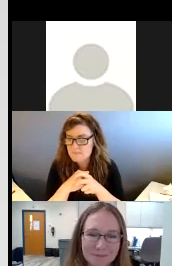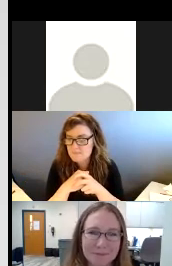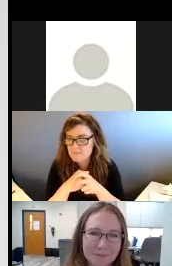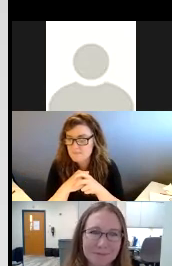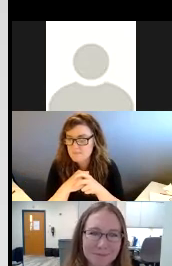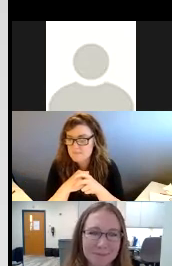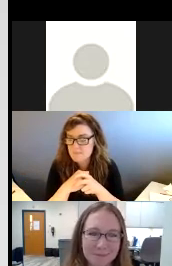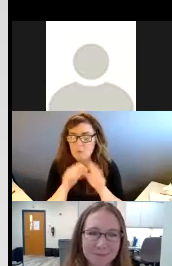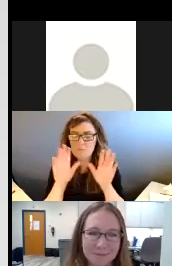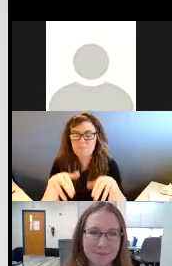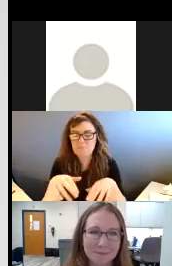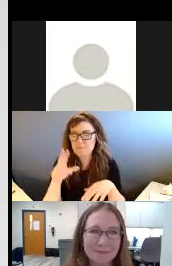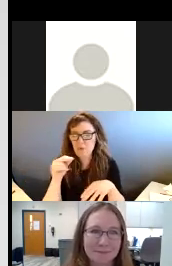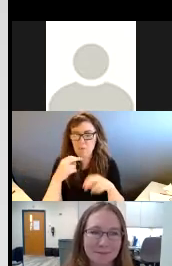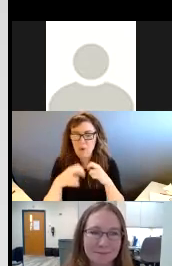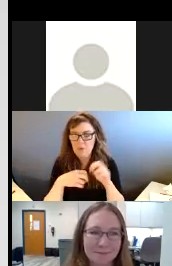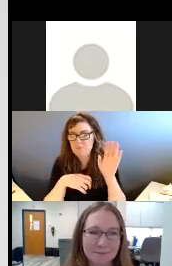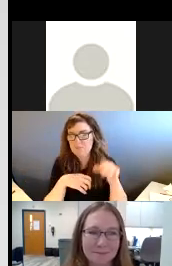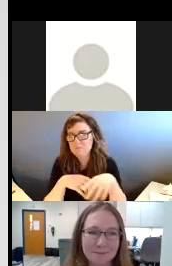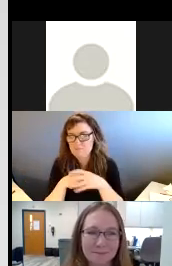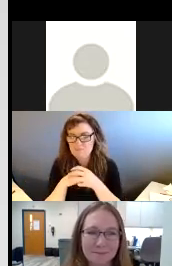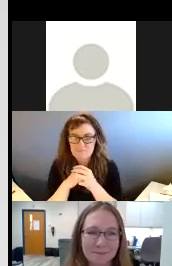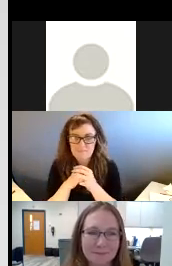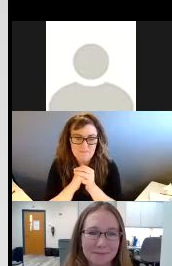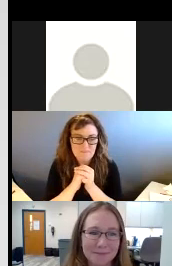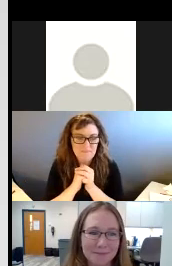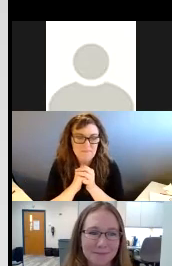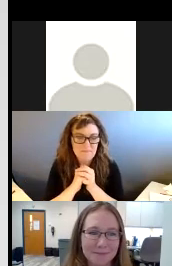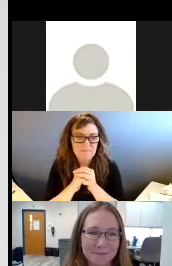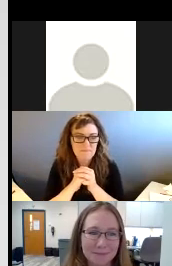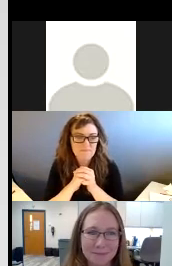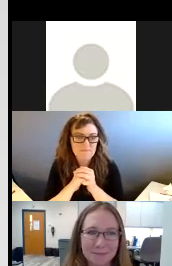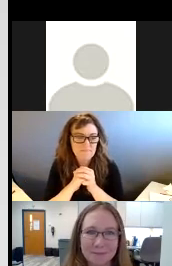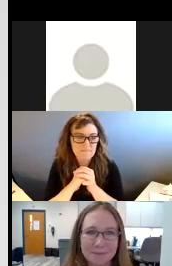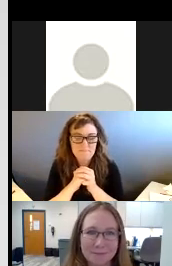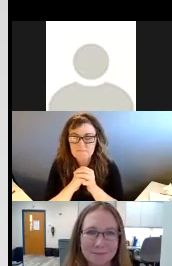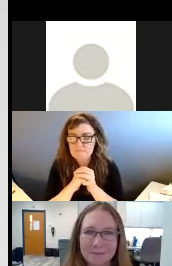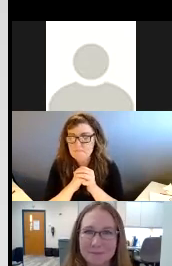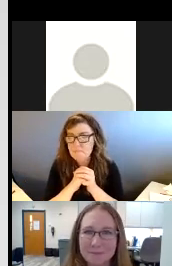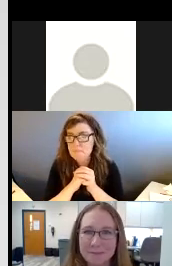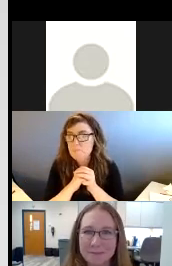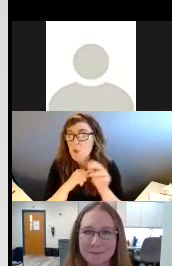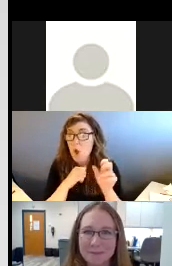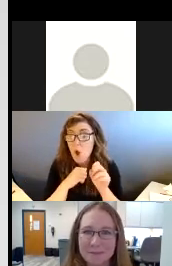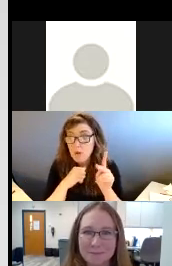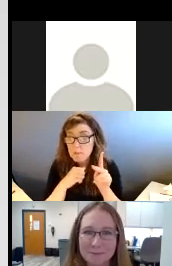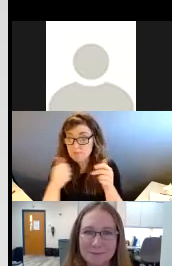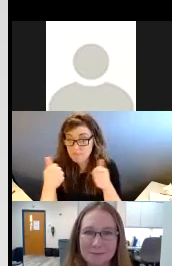ALL RIGHT, NO PROBLEM. ARE THERE ANY ADDITIONAL QUESTIONS FROM ANYONE